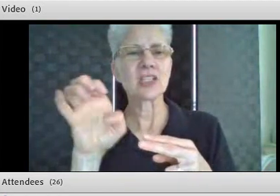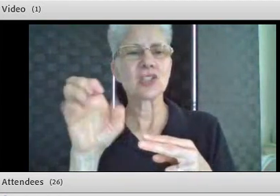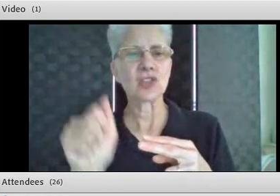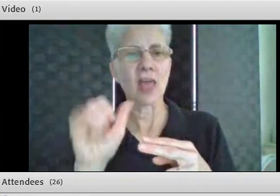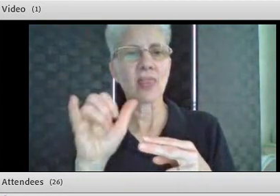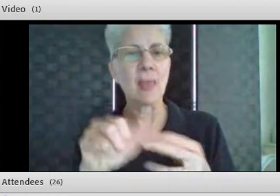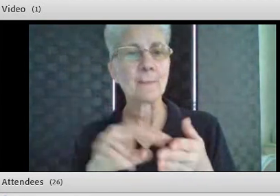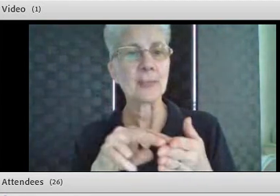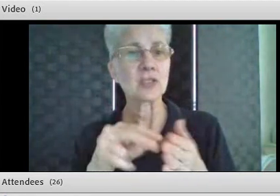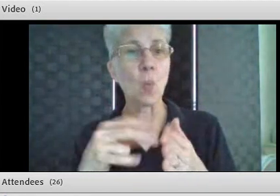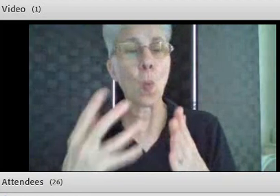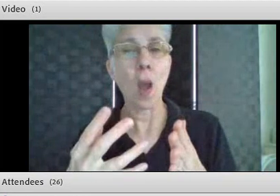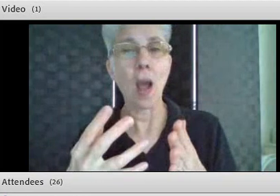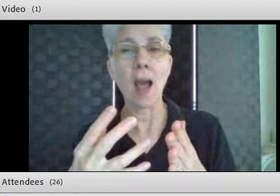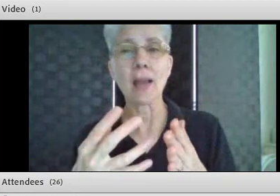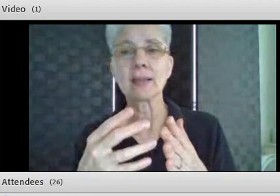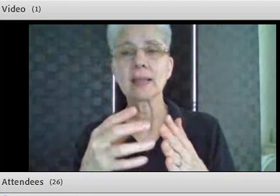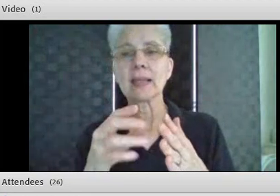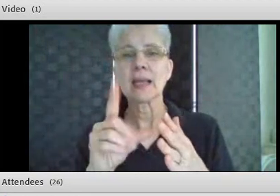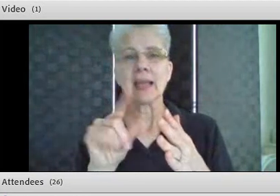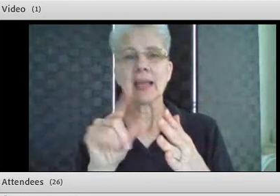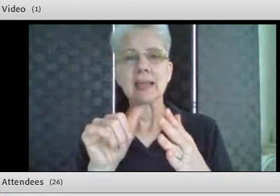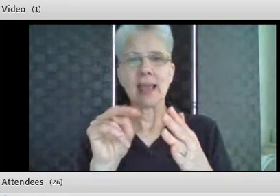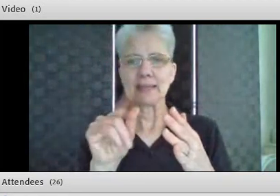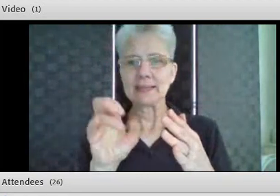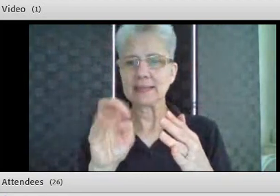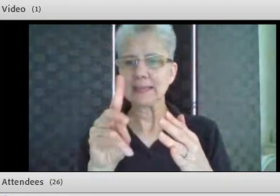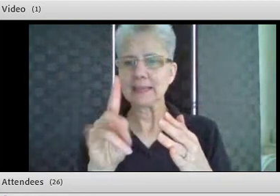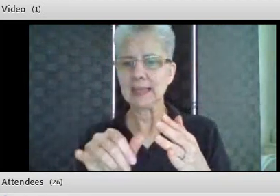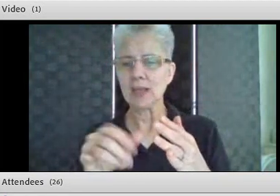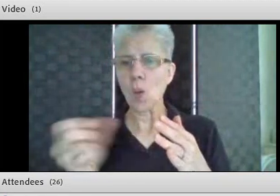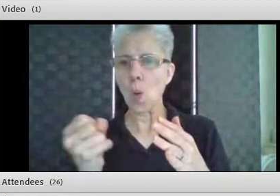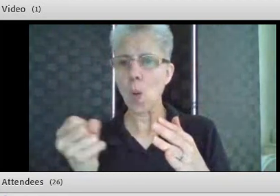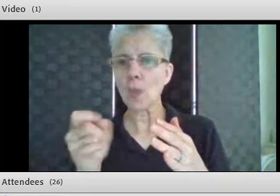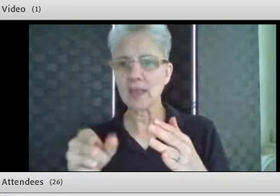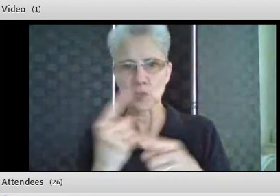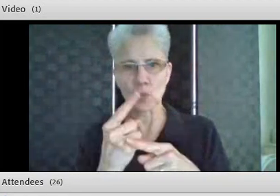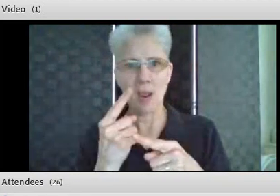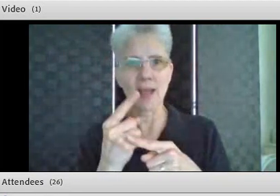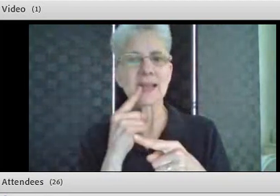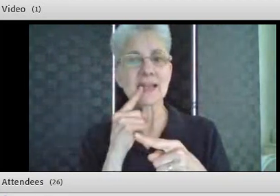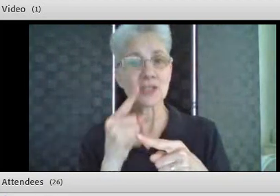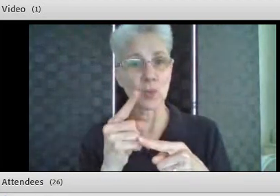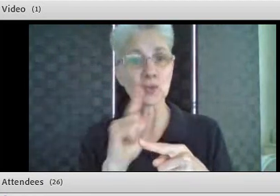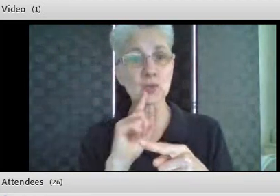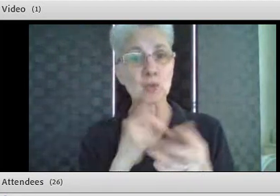Hilary: So this guy has something called synesthesia. Anyone out there have synesthesia, too?